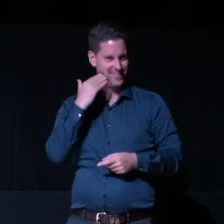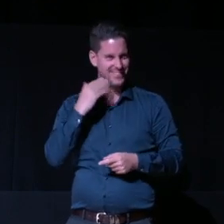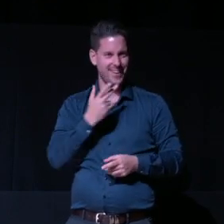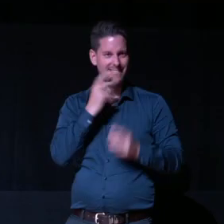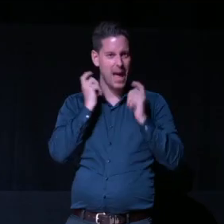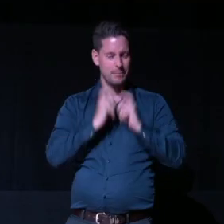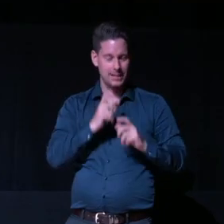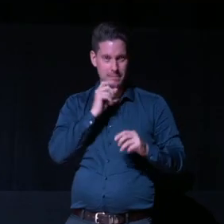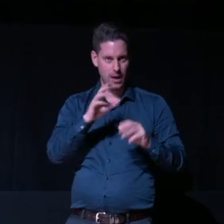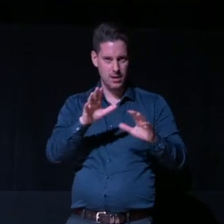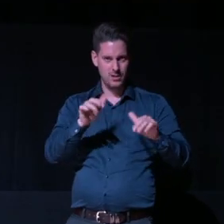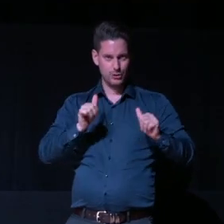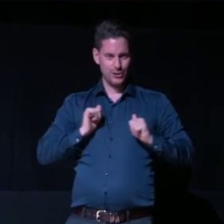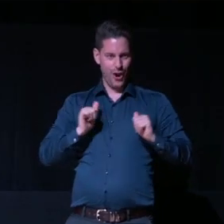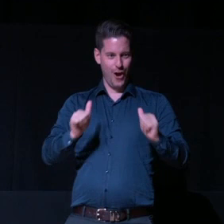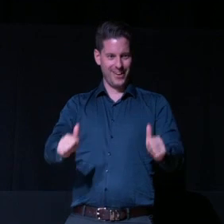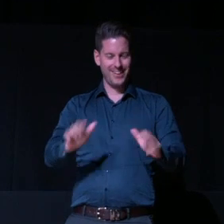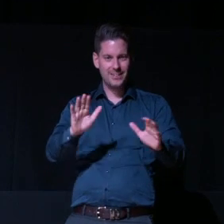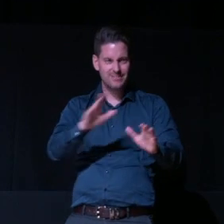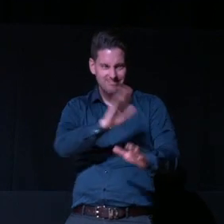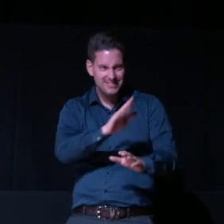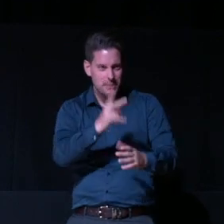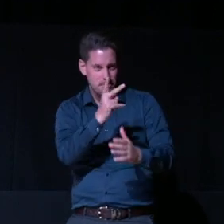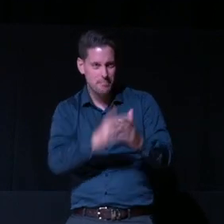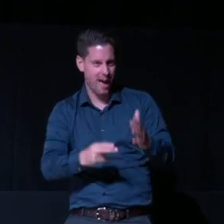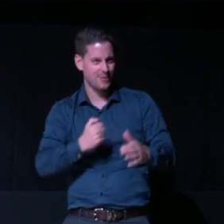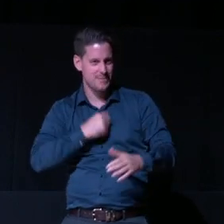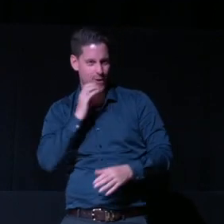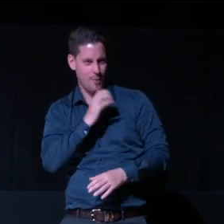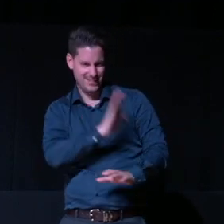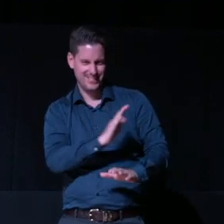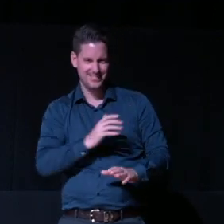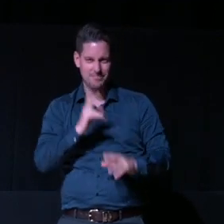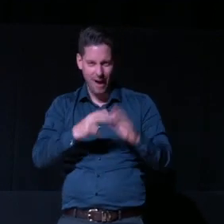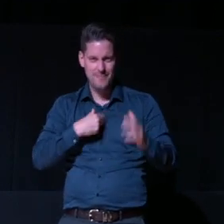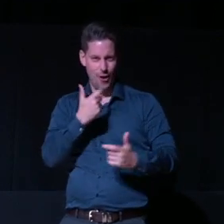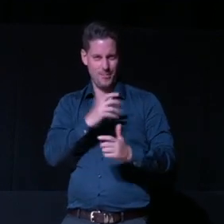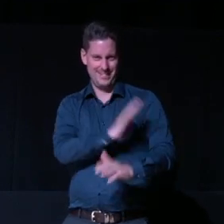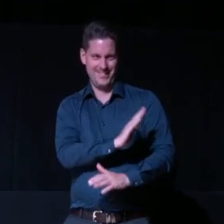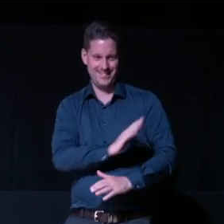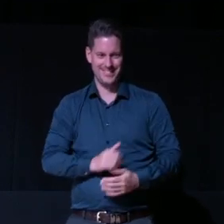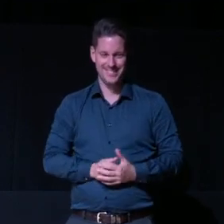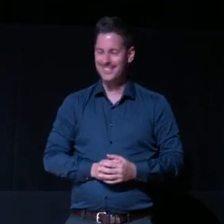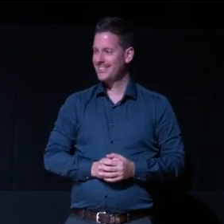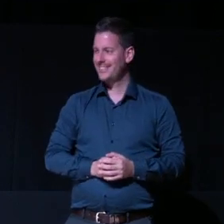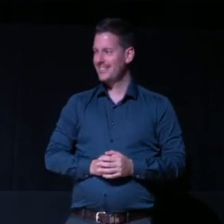And I was like it's part of the act just go. It was the best thing ever. But yes comedy is a real but I've also